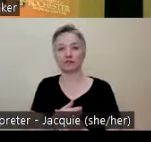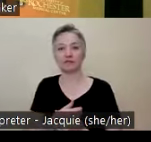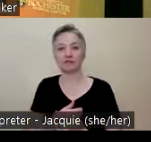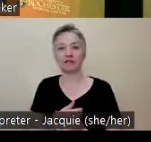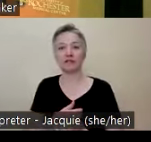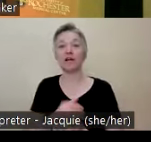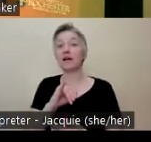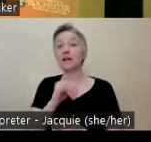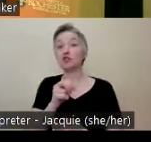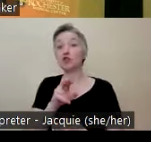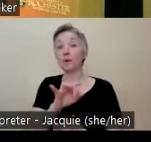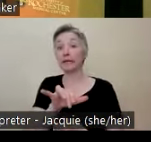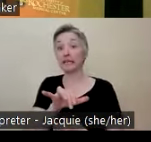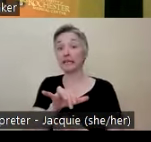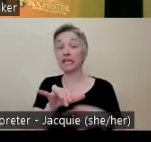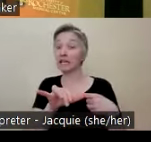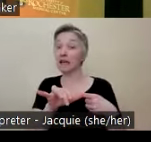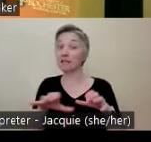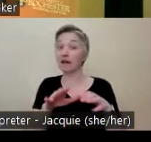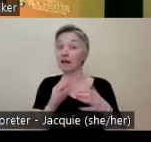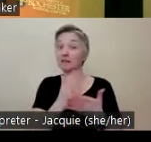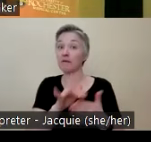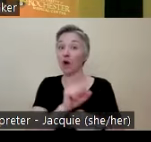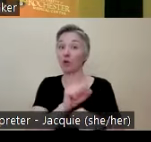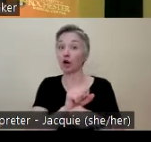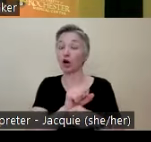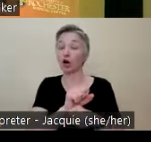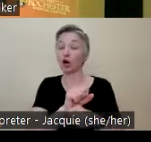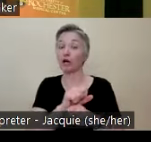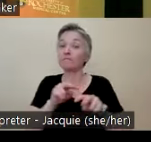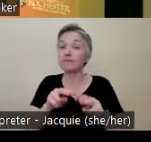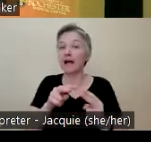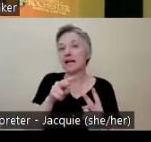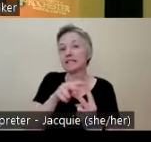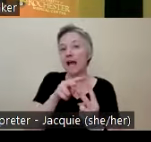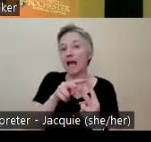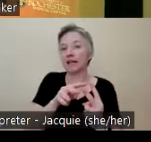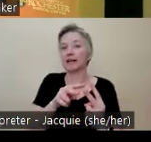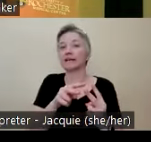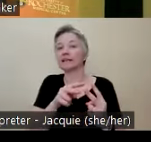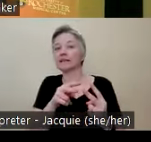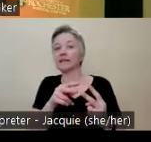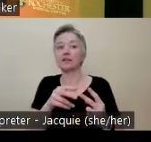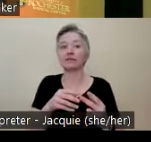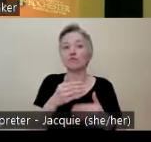has done some of that work to looking at dietic processes with autonomic regulation and I think